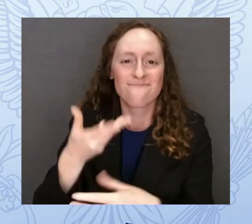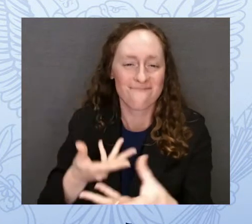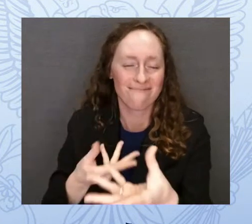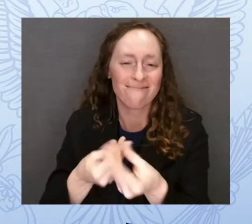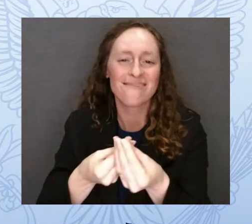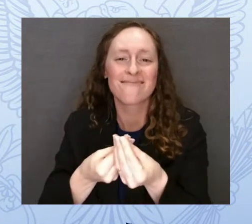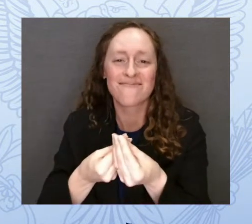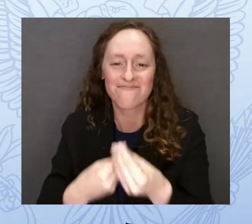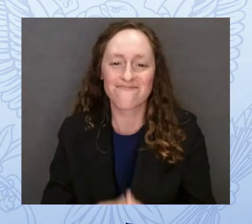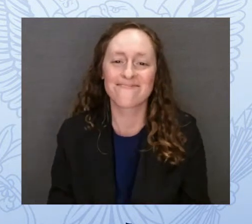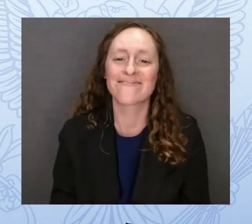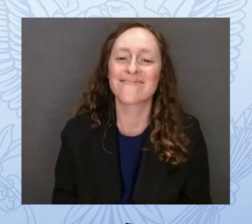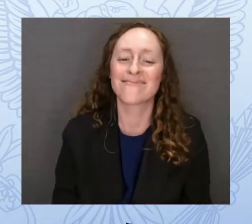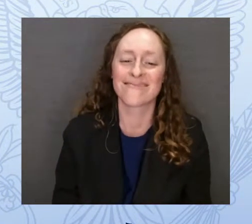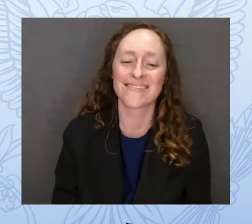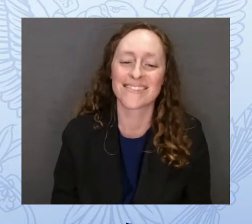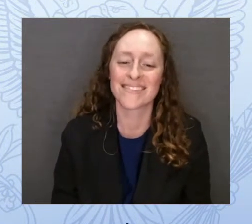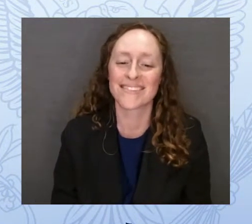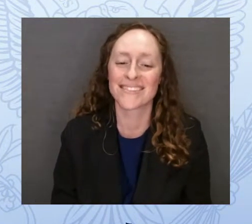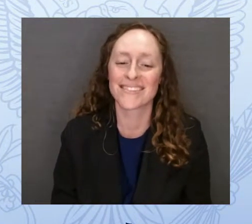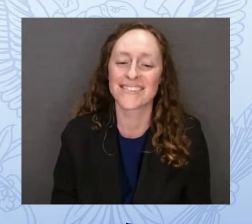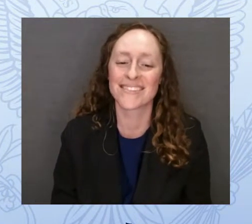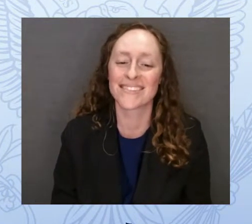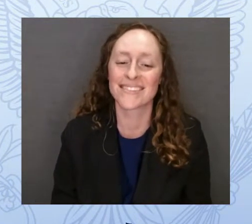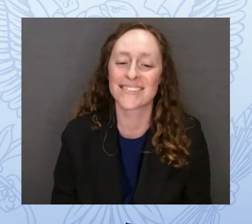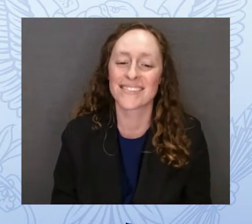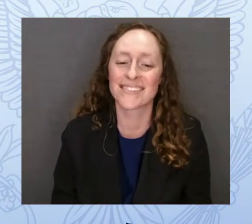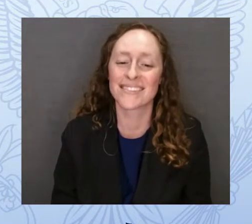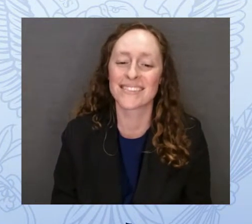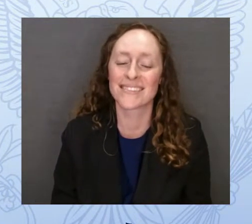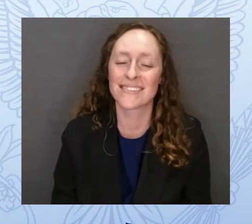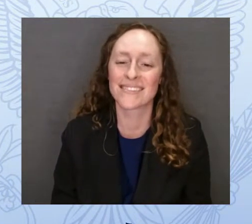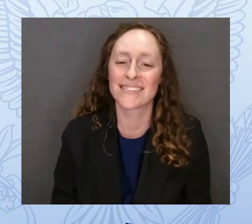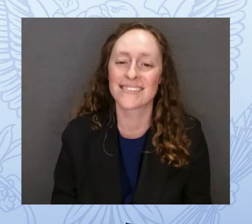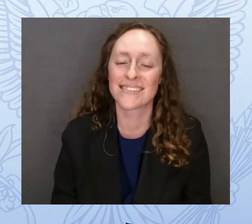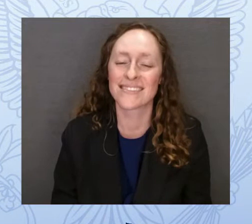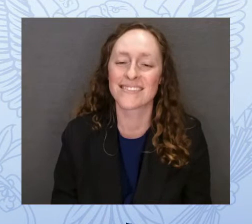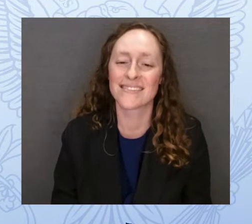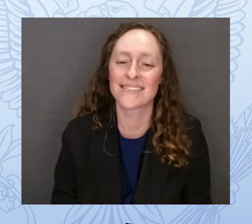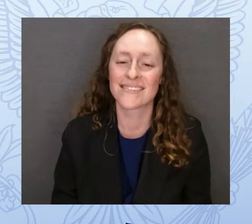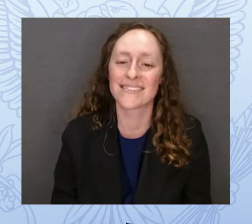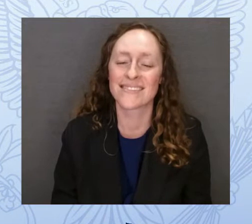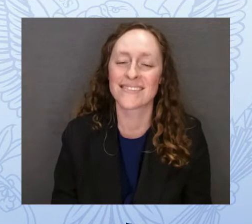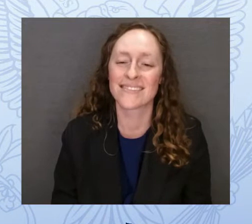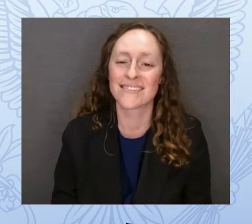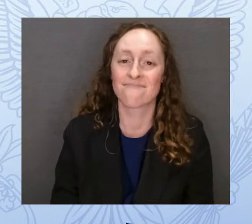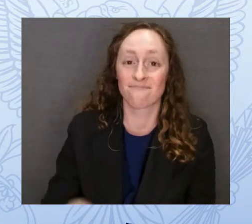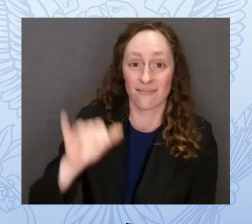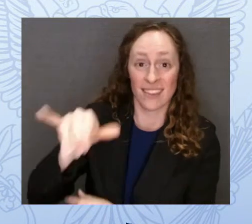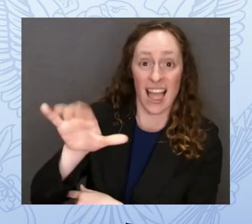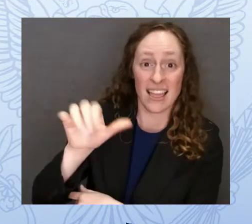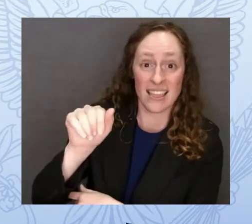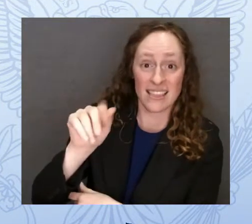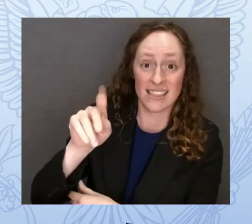As well as a cardamom biscuit and included are, of course, seasonal strawberries.